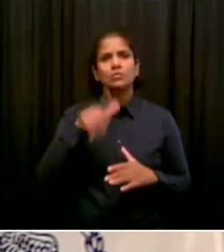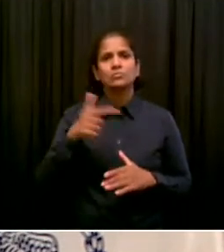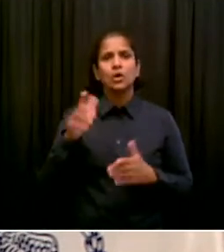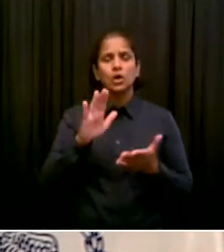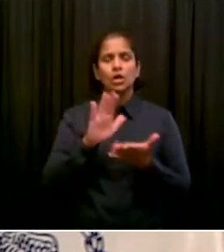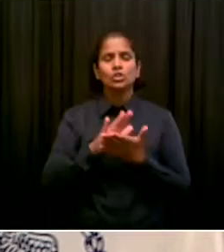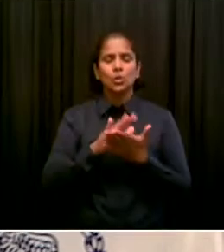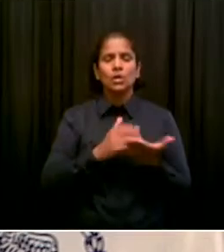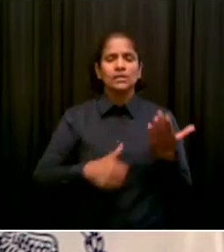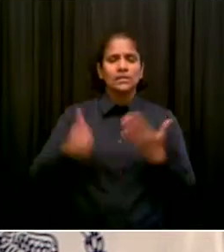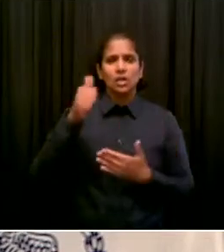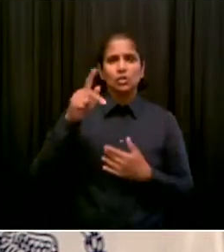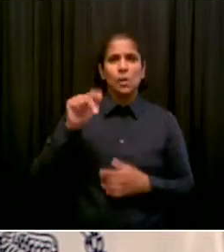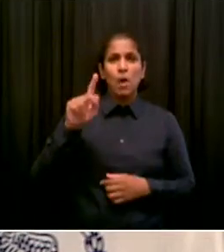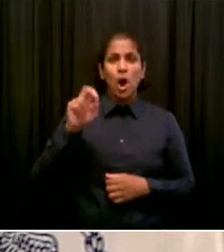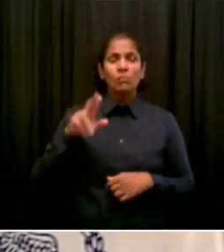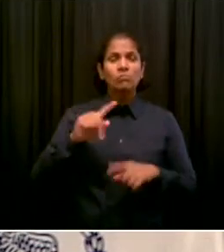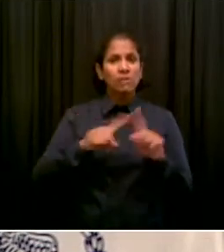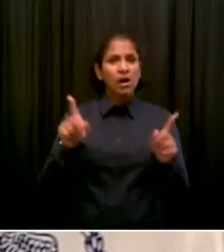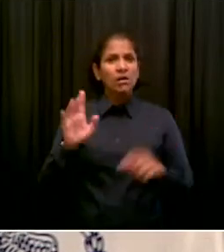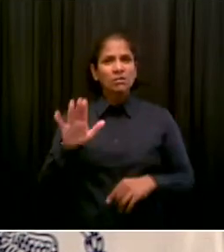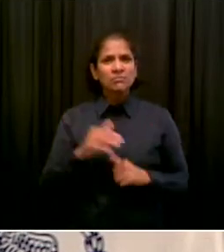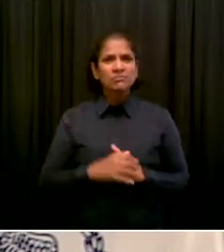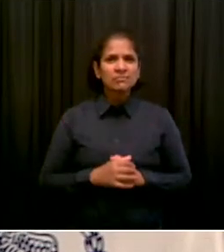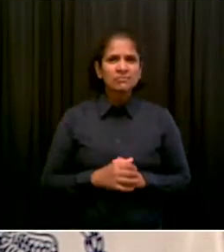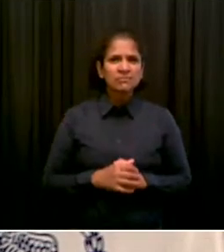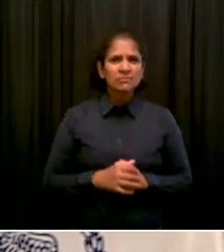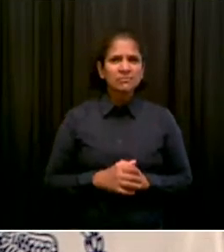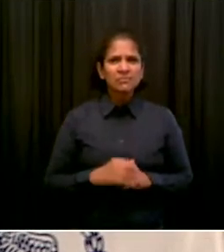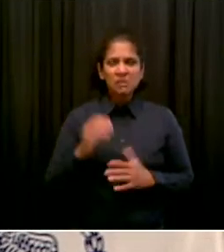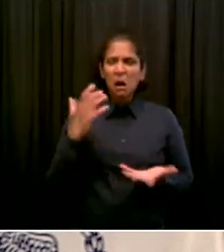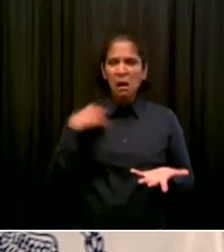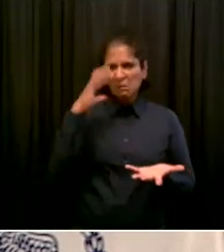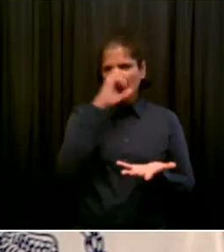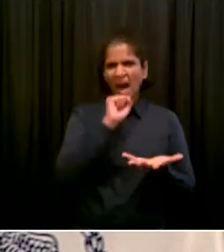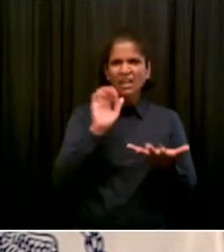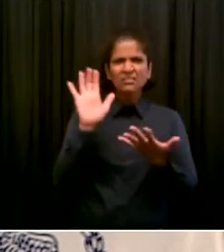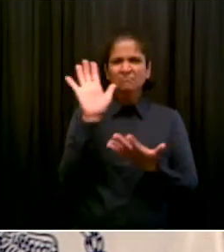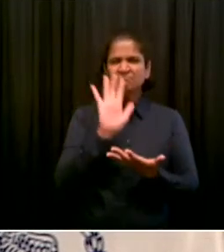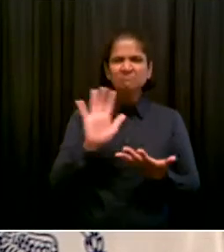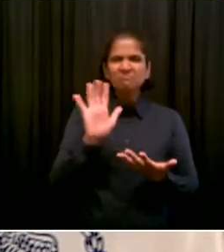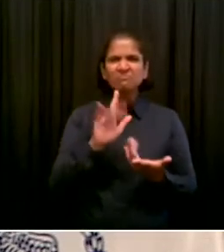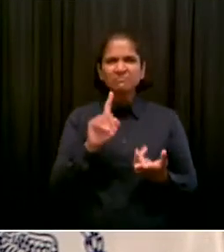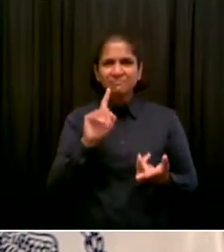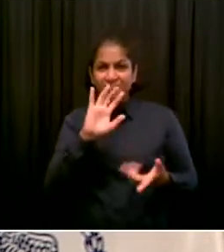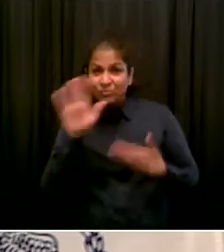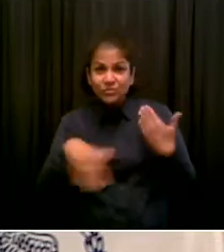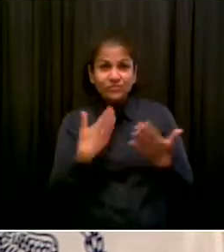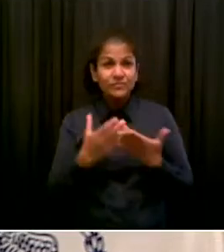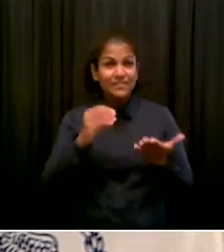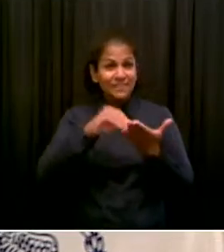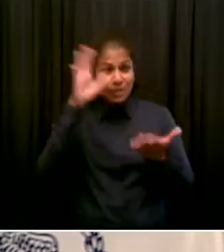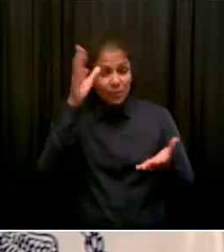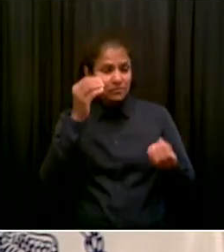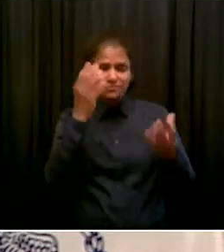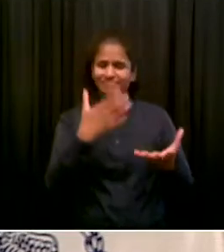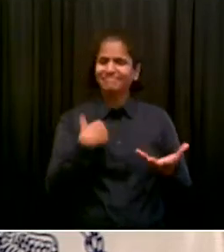I'M GOING TO TURN TO THE CHANCELLOR AGAIN.